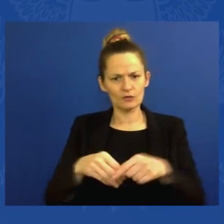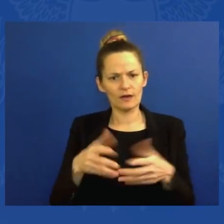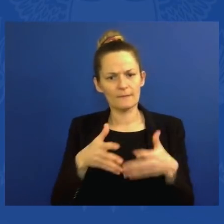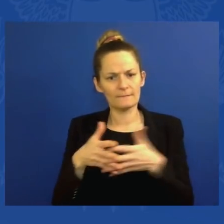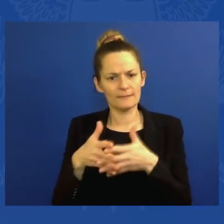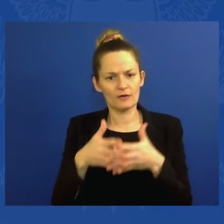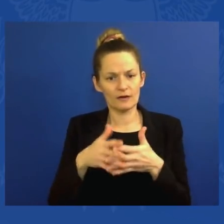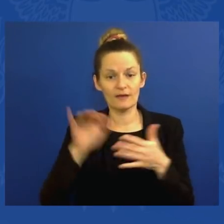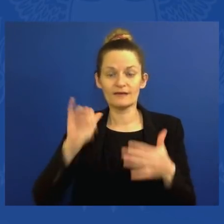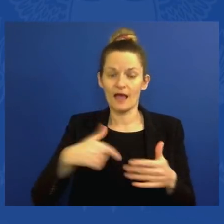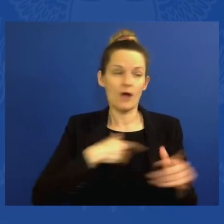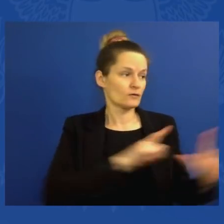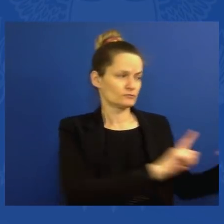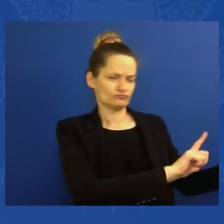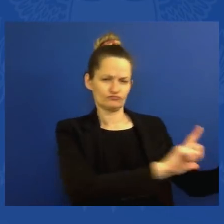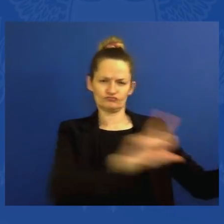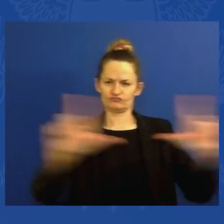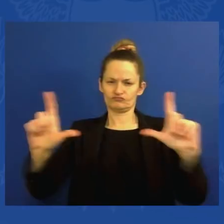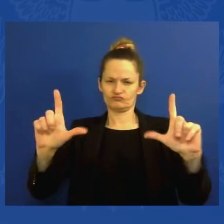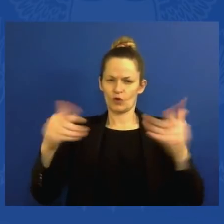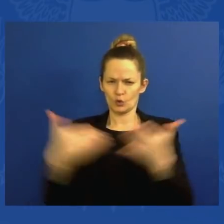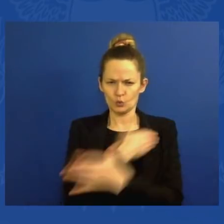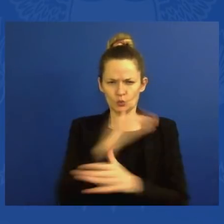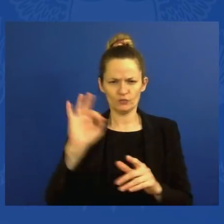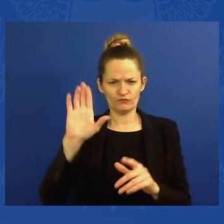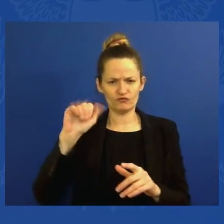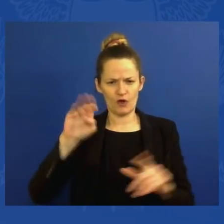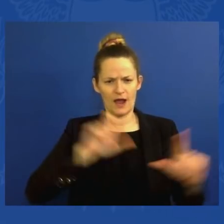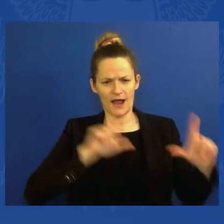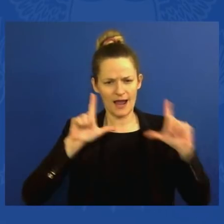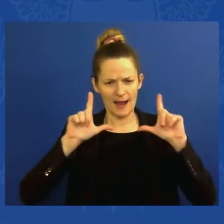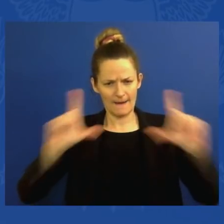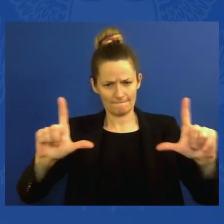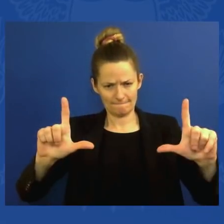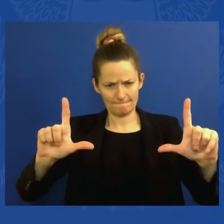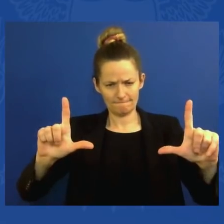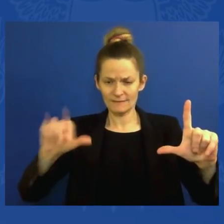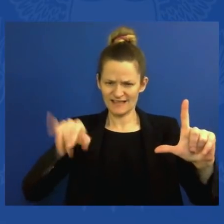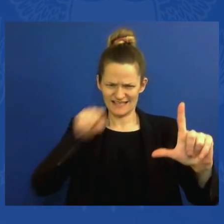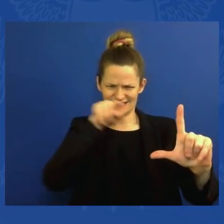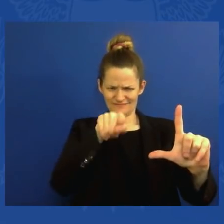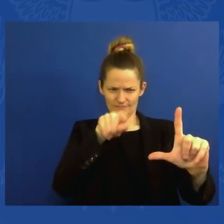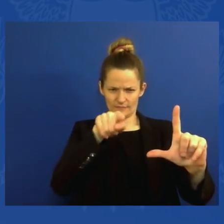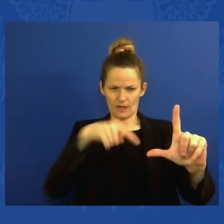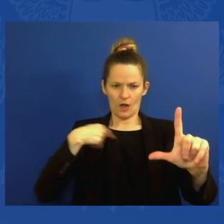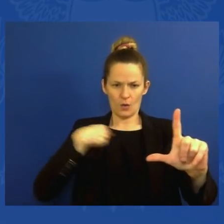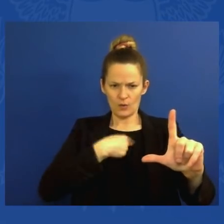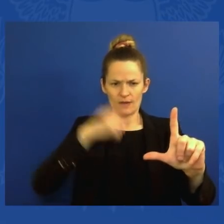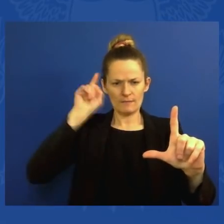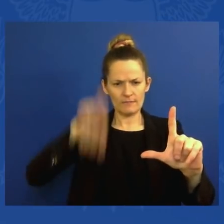more resilient, domestic supply chains. We saw it during the pandemic that supply chain disruptions